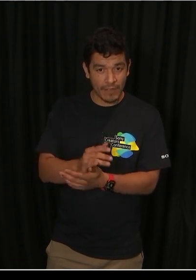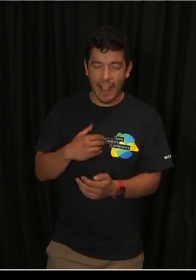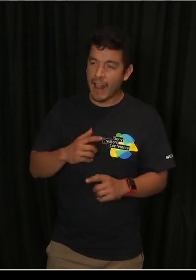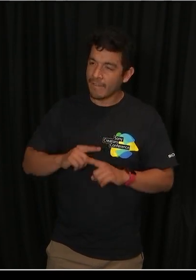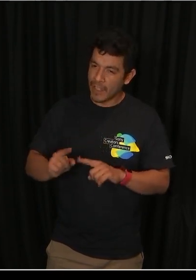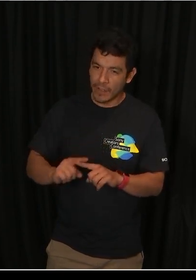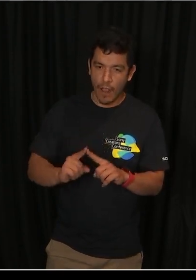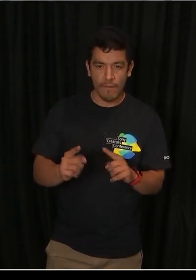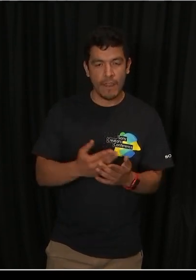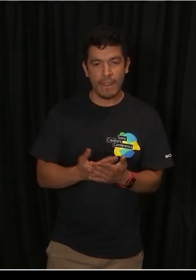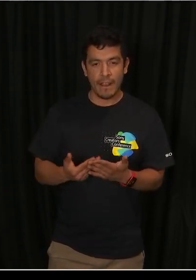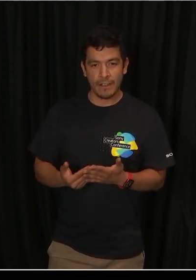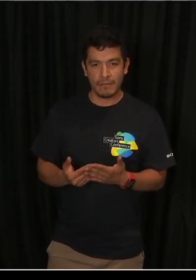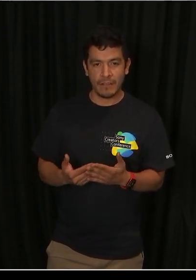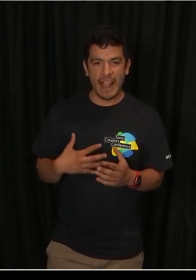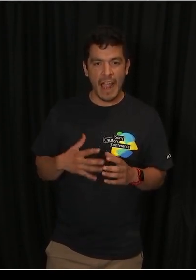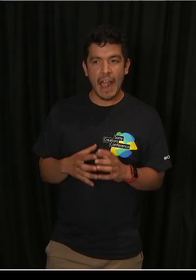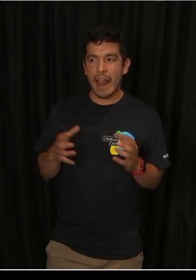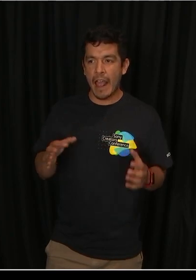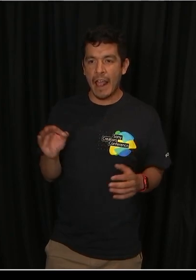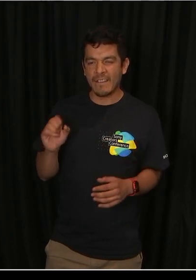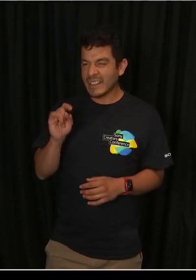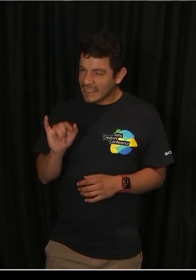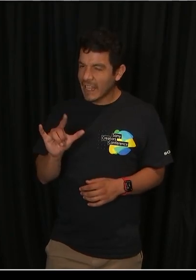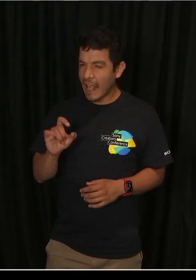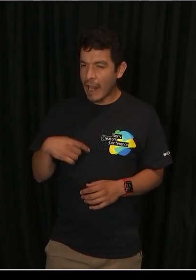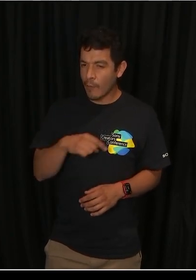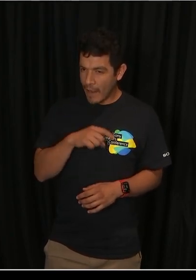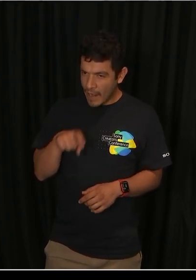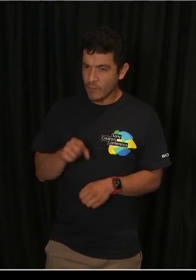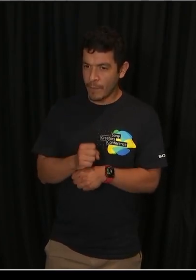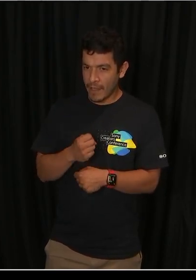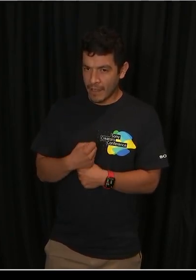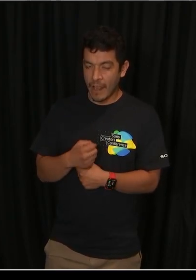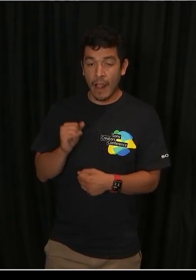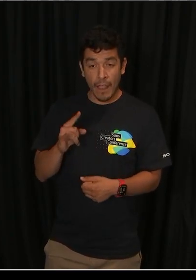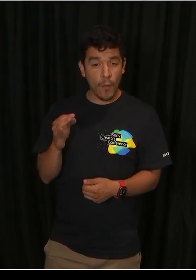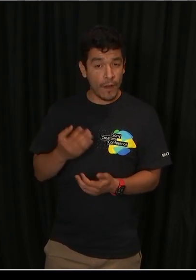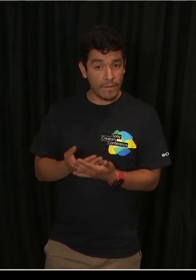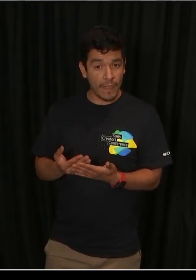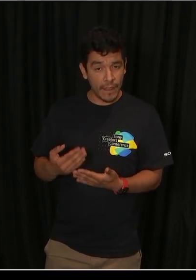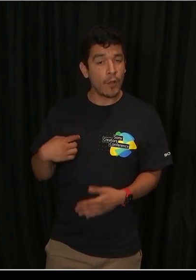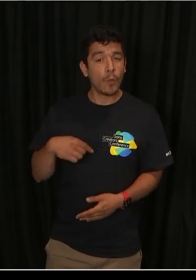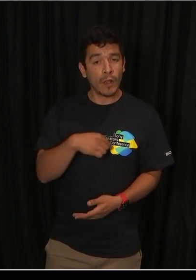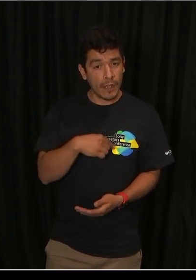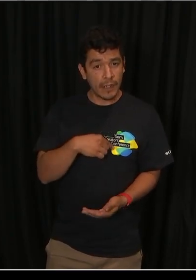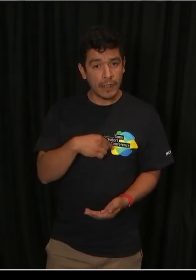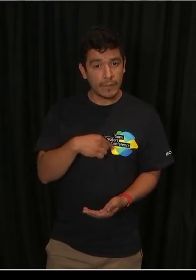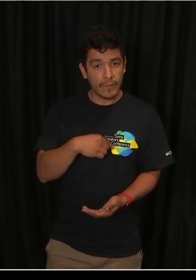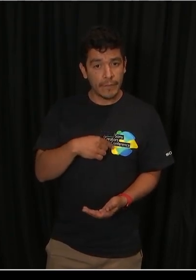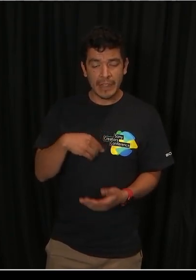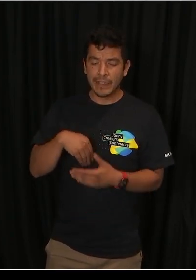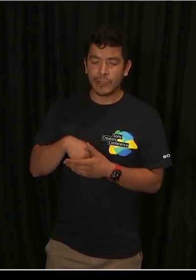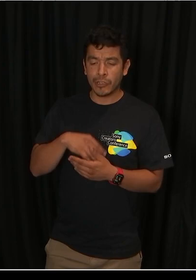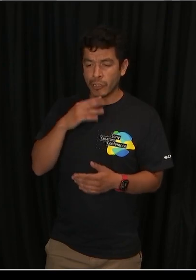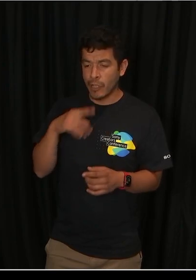There's a lot been a lot of sort of styles that we've had to make. And that's kind of one of the things that we internally talked a lot about is that